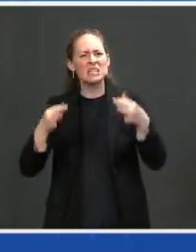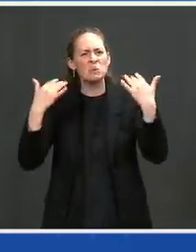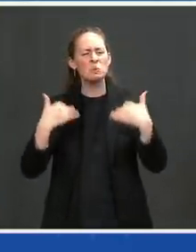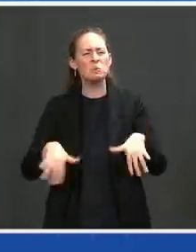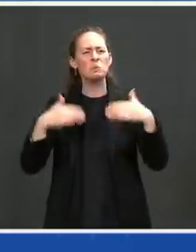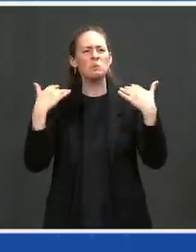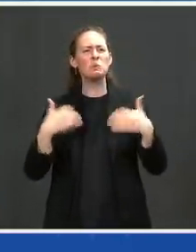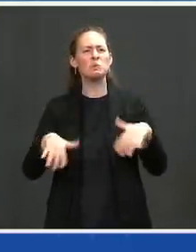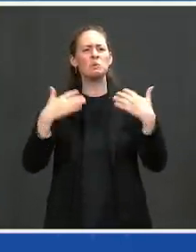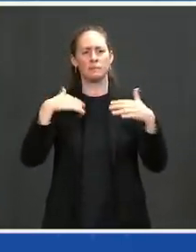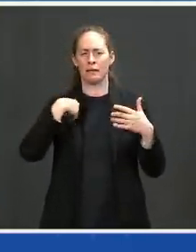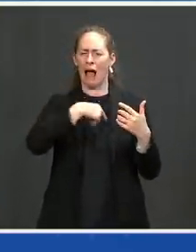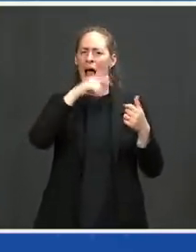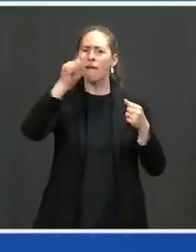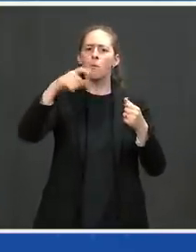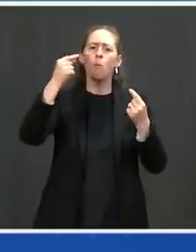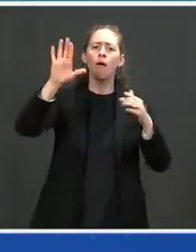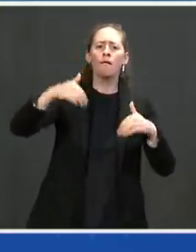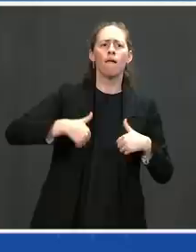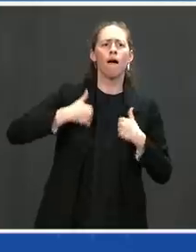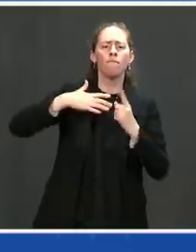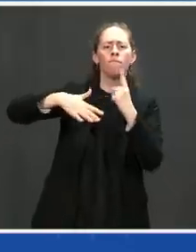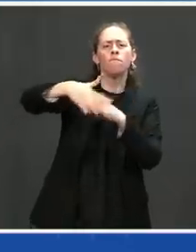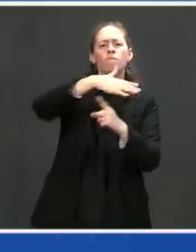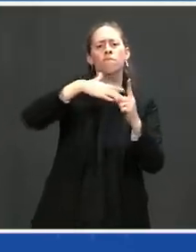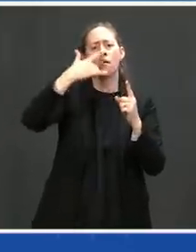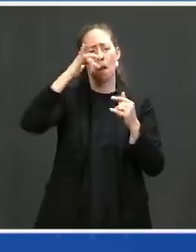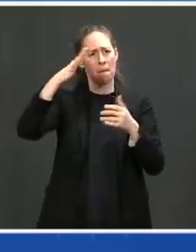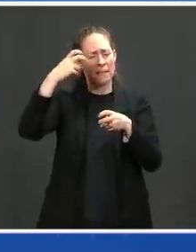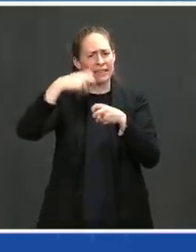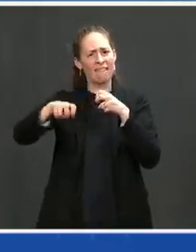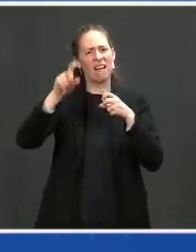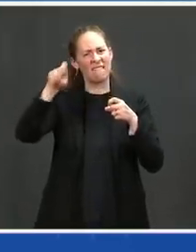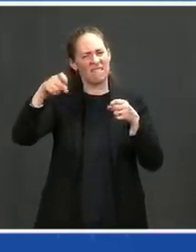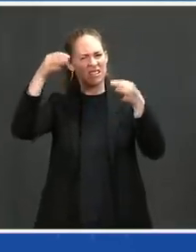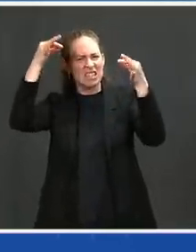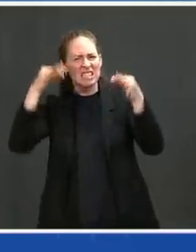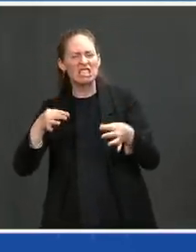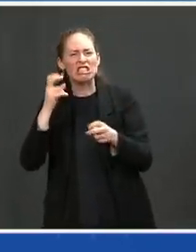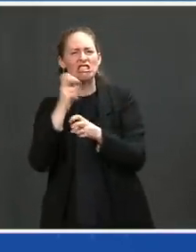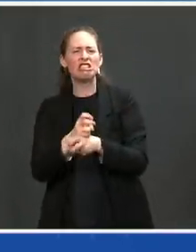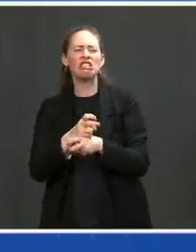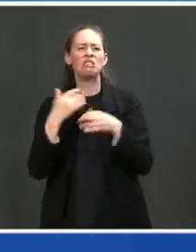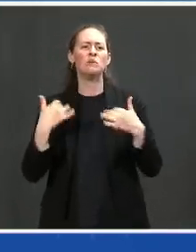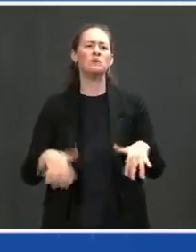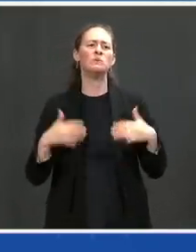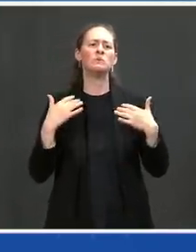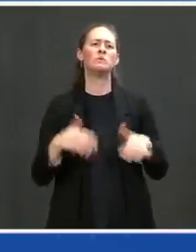When President Obama asked me to come and deal, I was in -- I was in Turkey at the time, and he said,